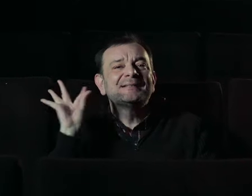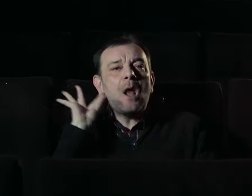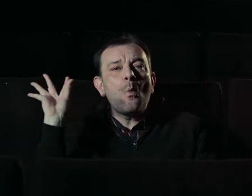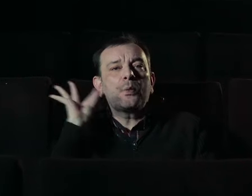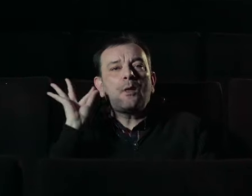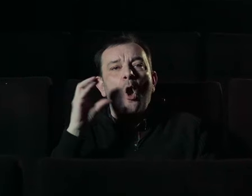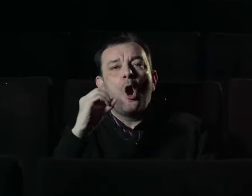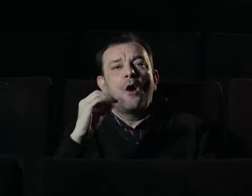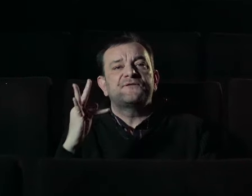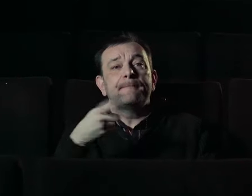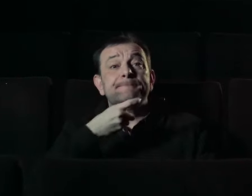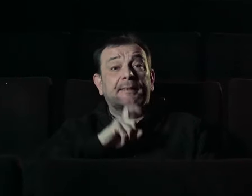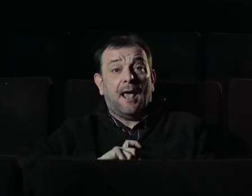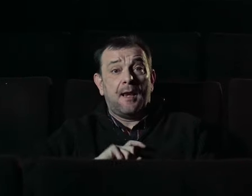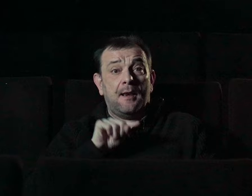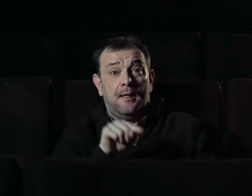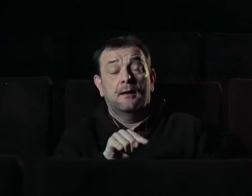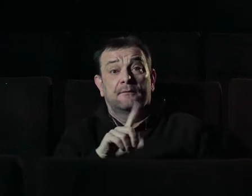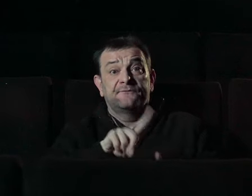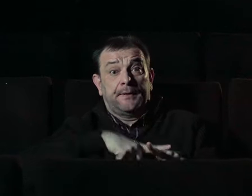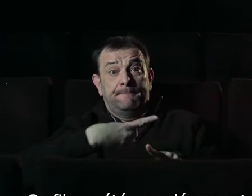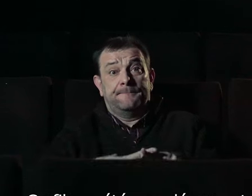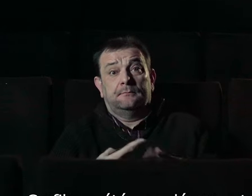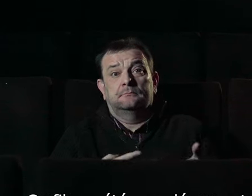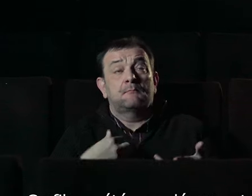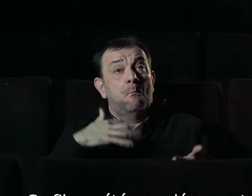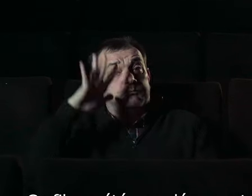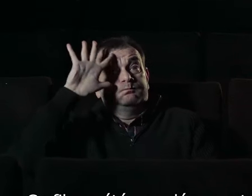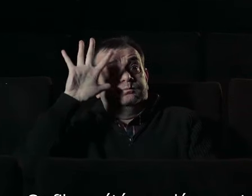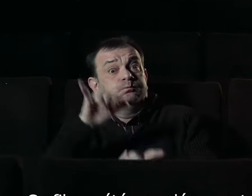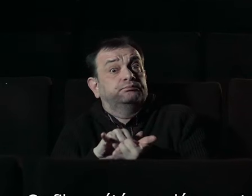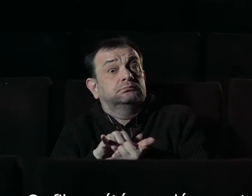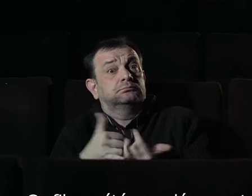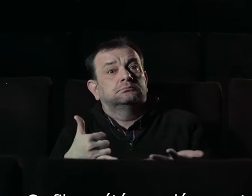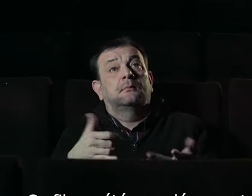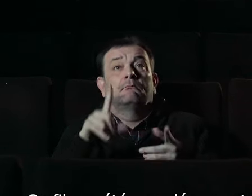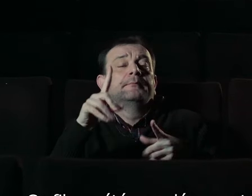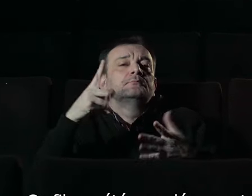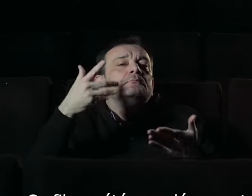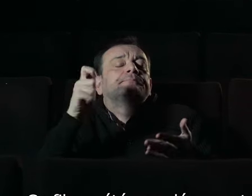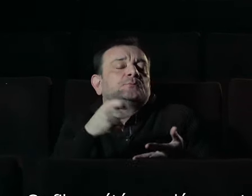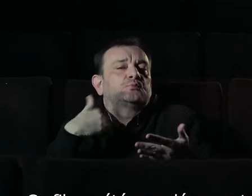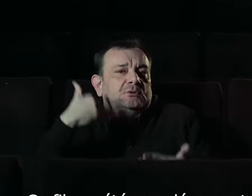it was the film “Sound of Metal”. This film was a discovery, I didn't know.